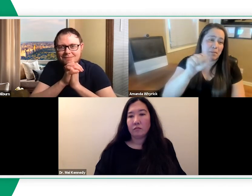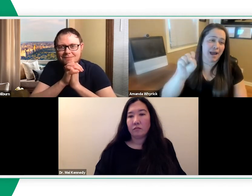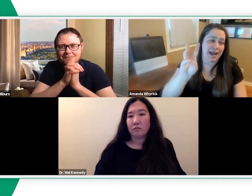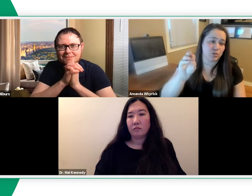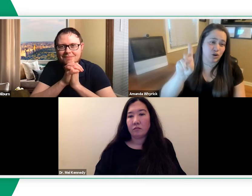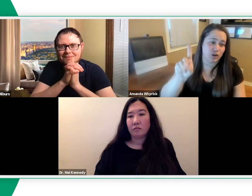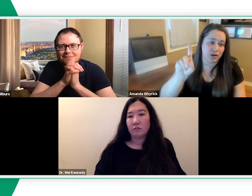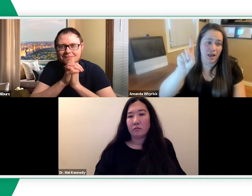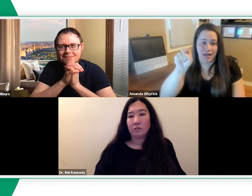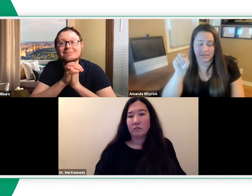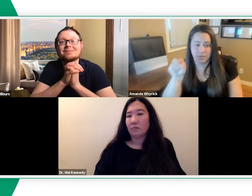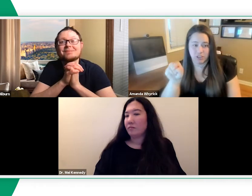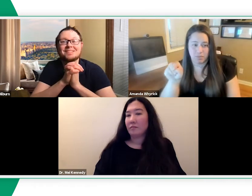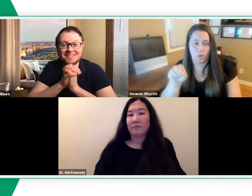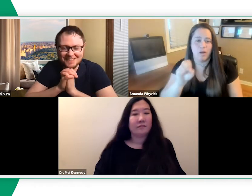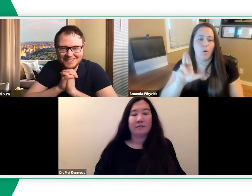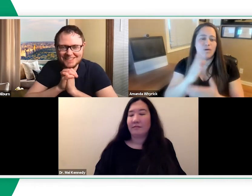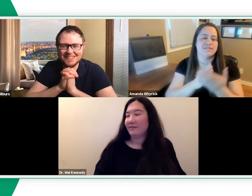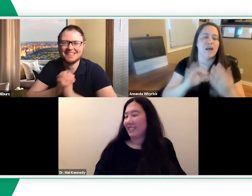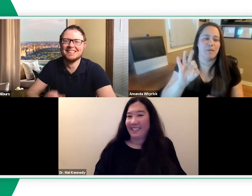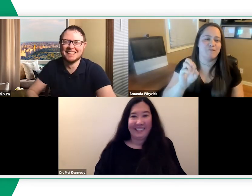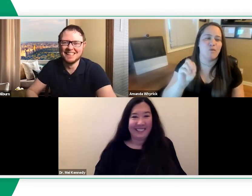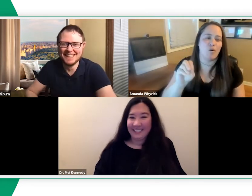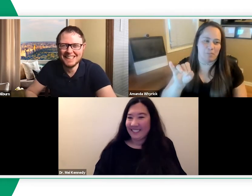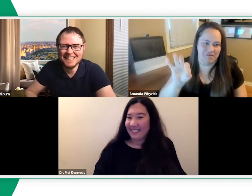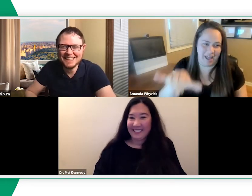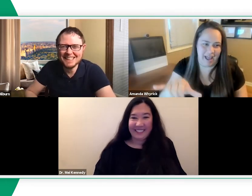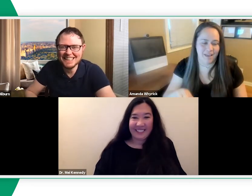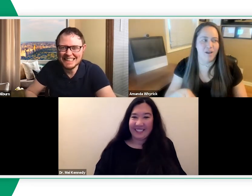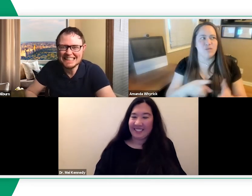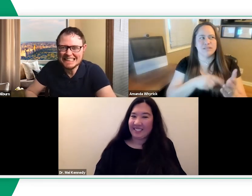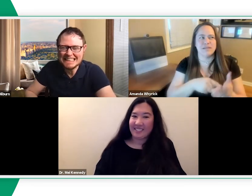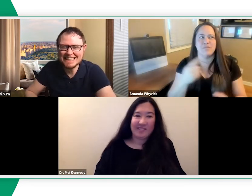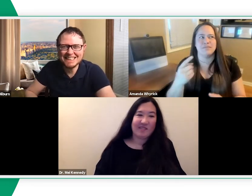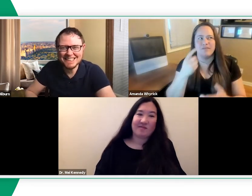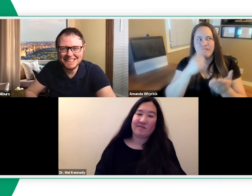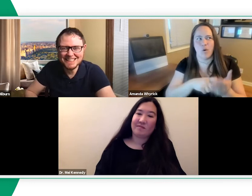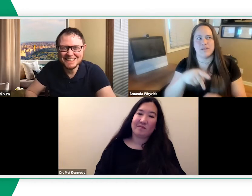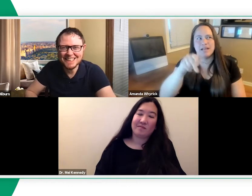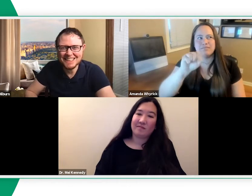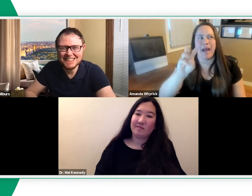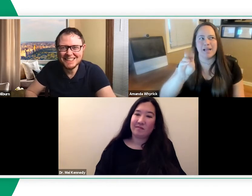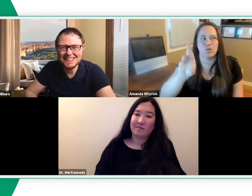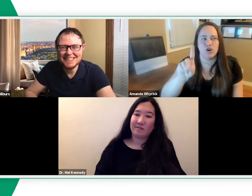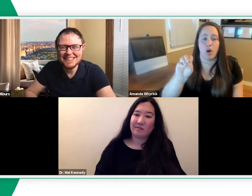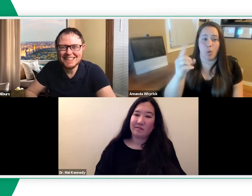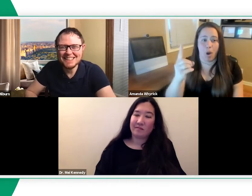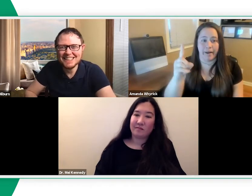I have seen through my IT career people use “password!” or some form of that. Or sometimes